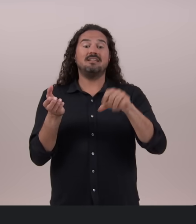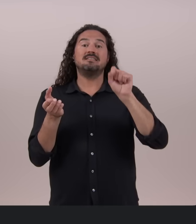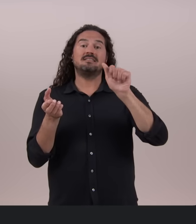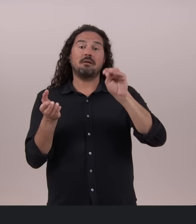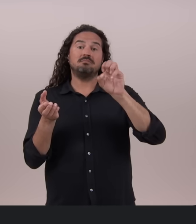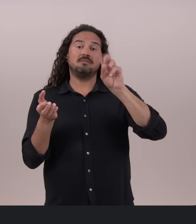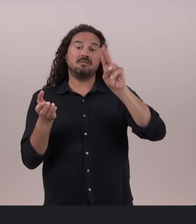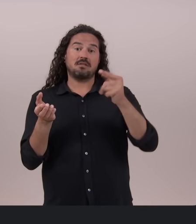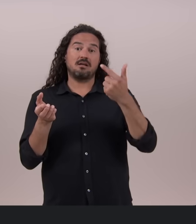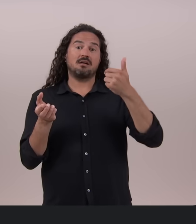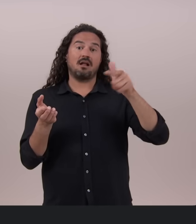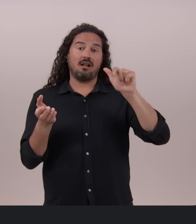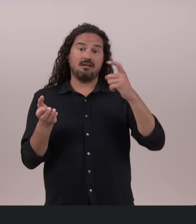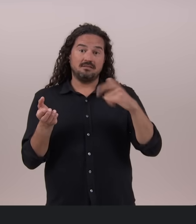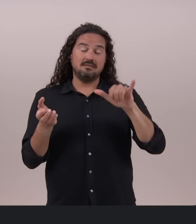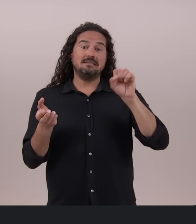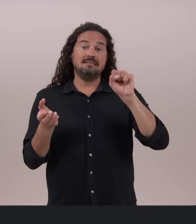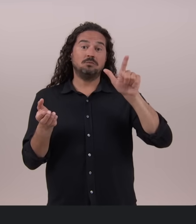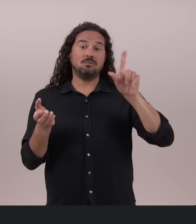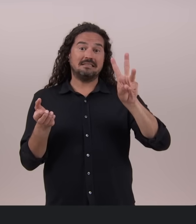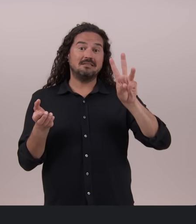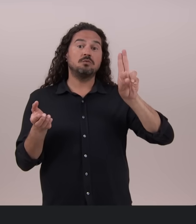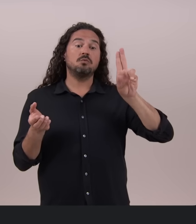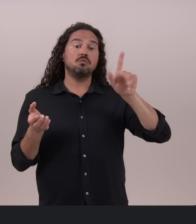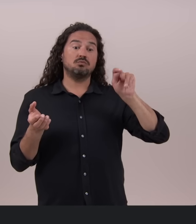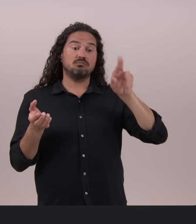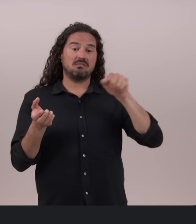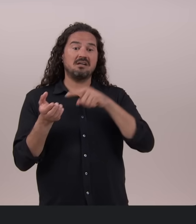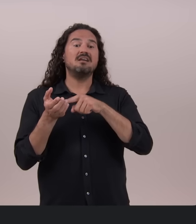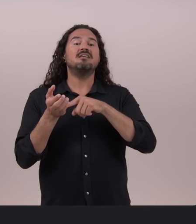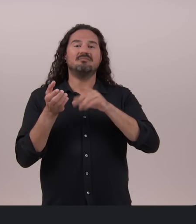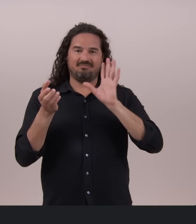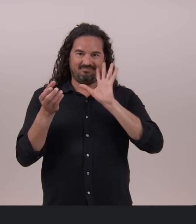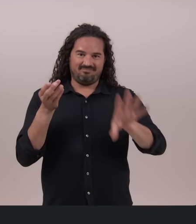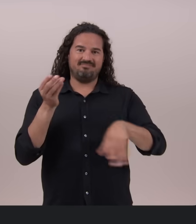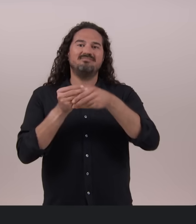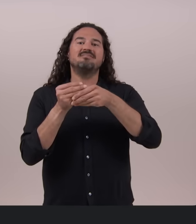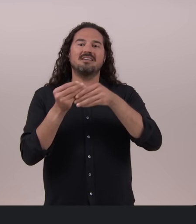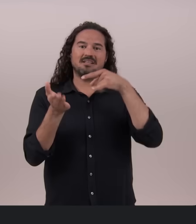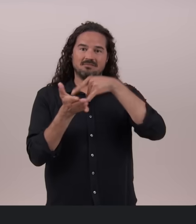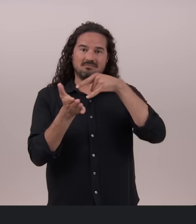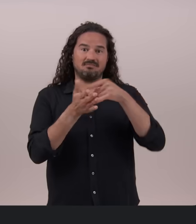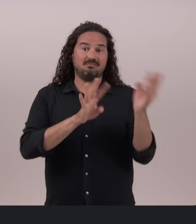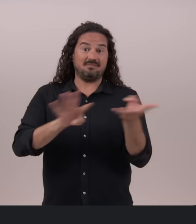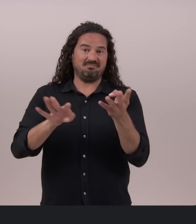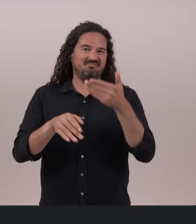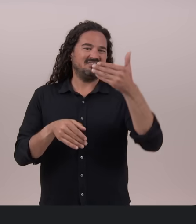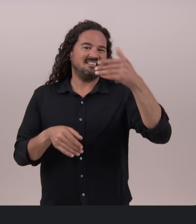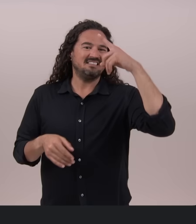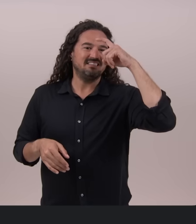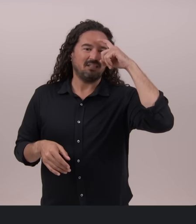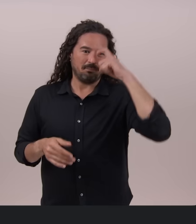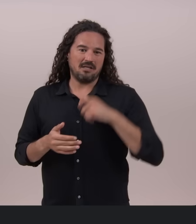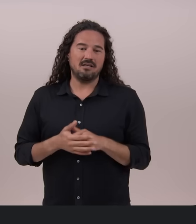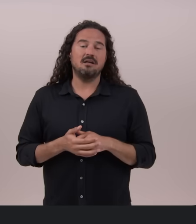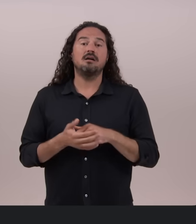S26 Ultra, which is coming to Android device streaming a little later this summer. While the device is in airplane mode,